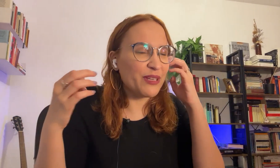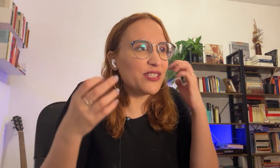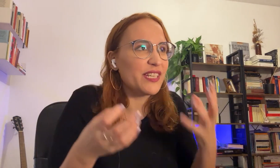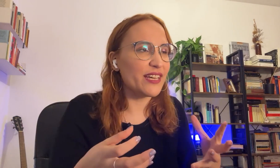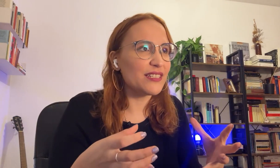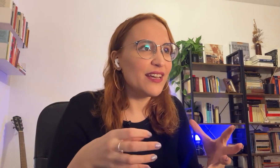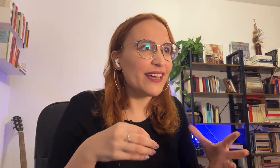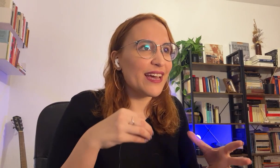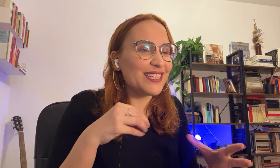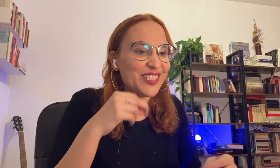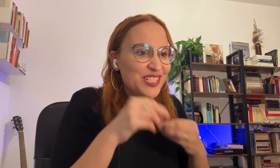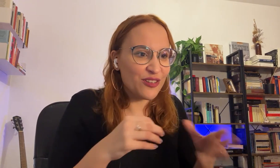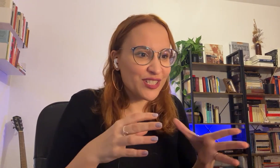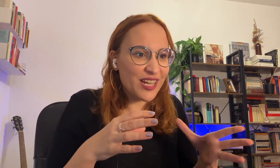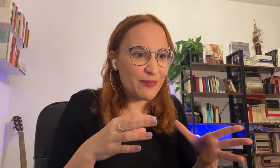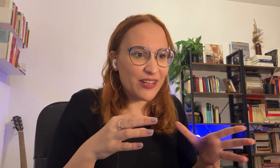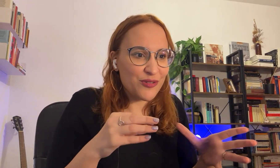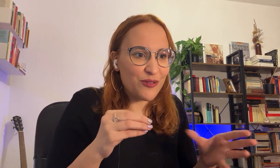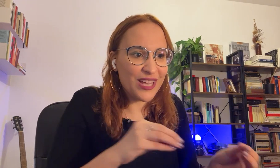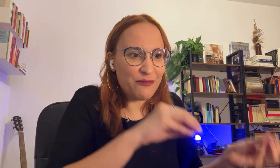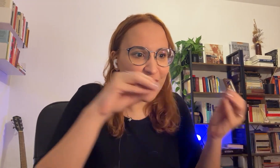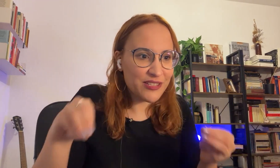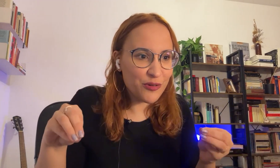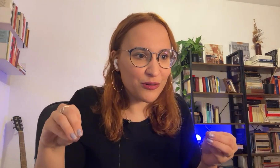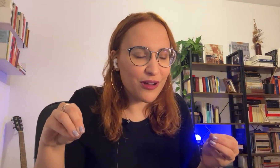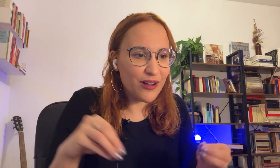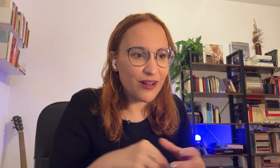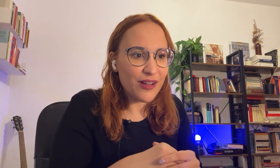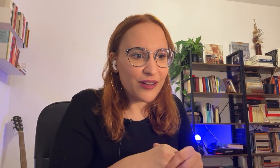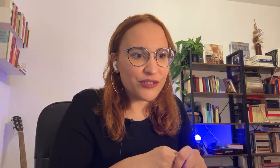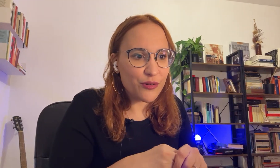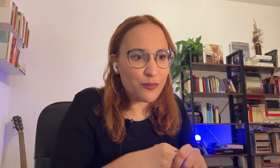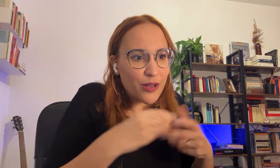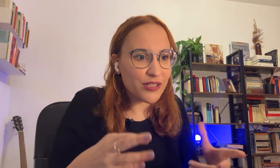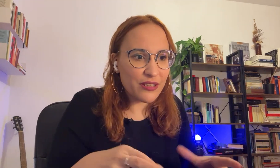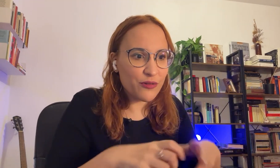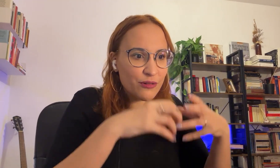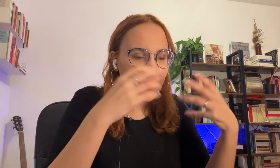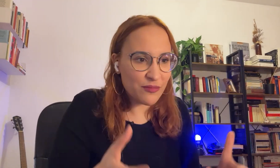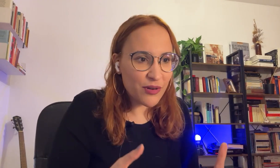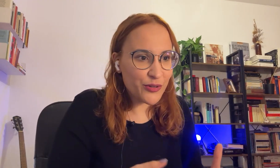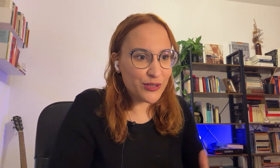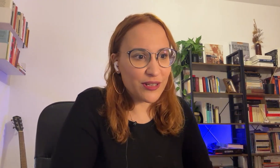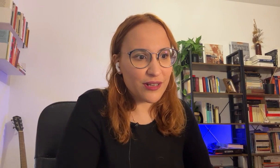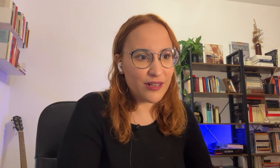Because in the end, AI is changing all the time and I don't know if that affects your product and your custom models